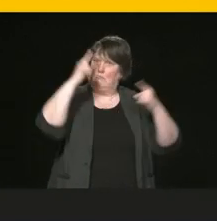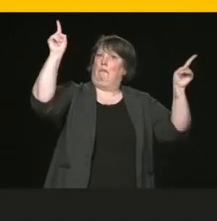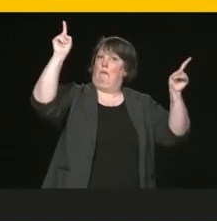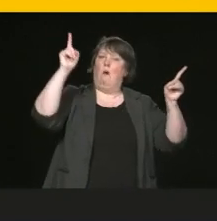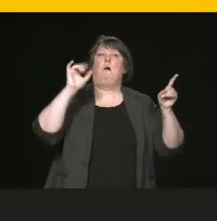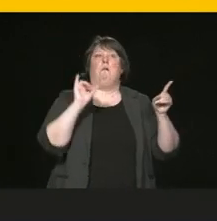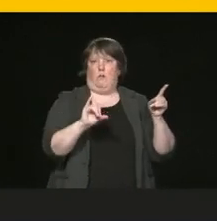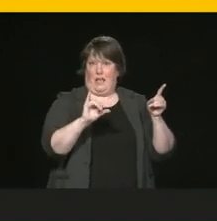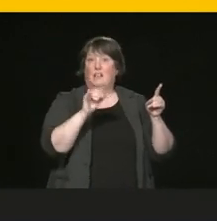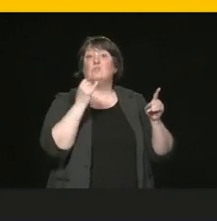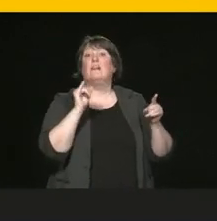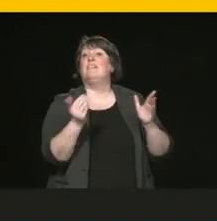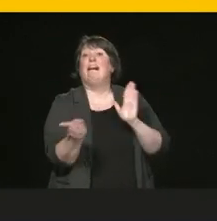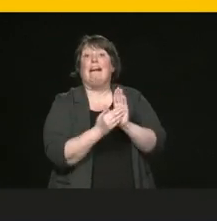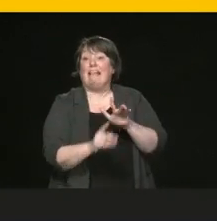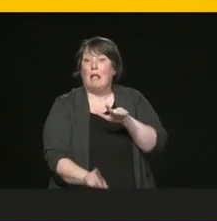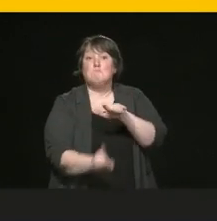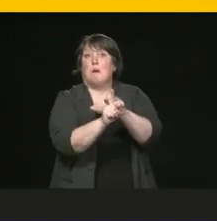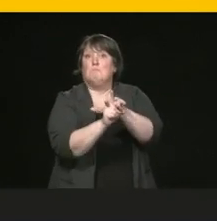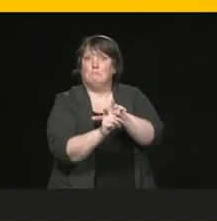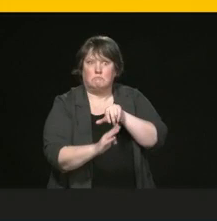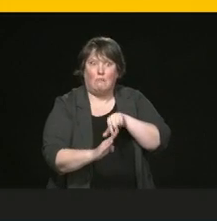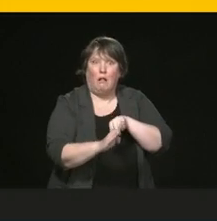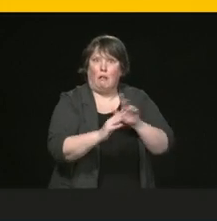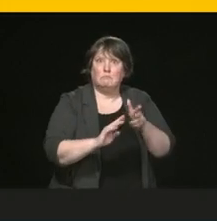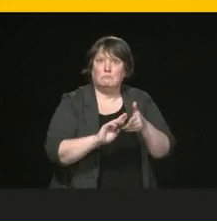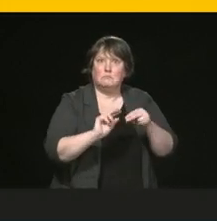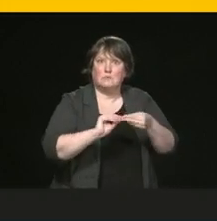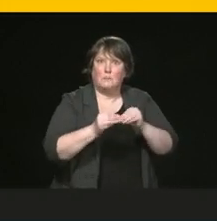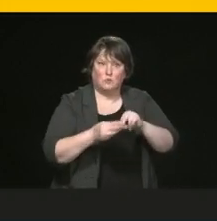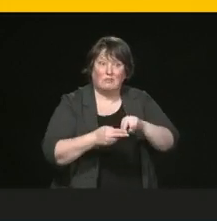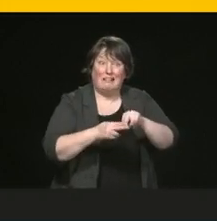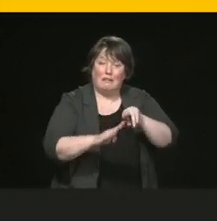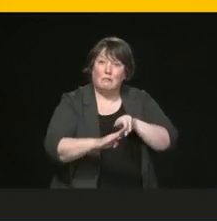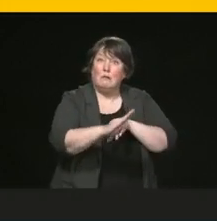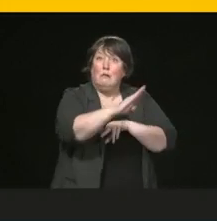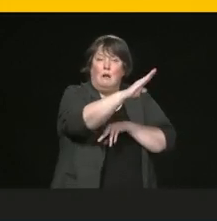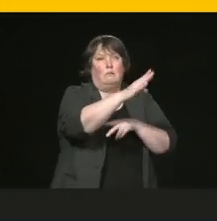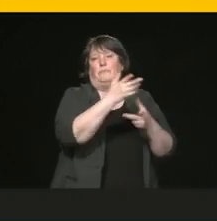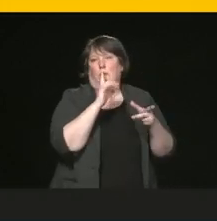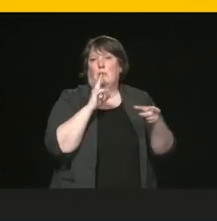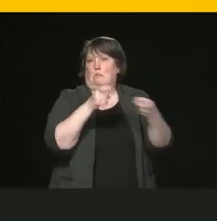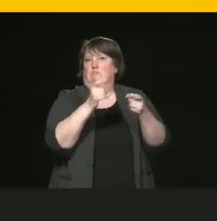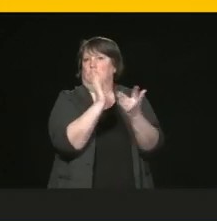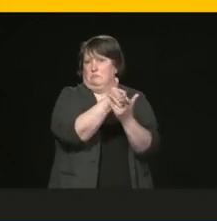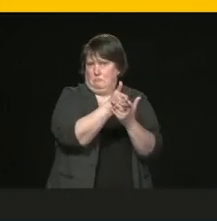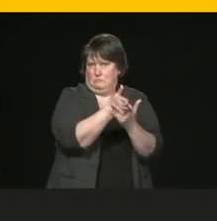CAPACITY TO STAMP OUT AND RESTRICT ANY FUTURE OUTBREAKS